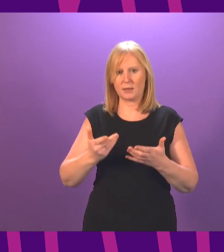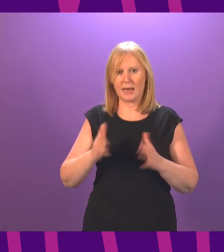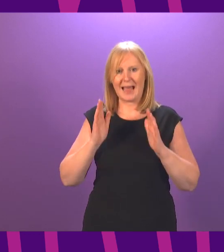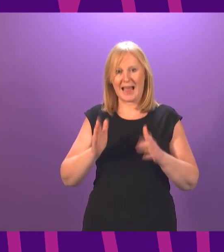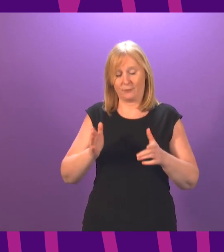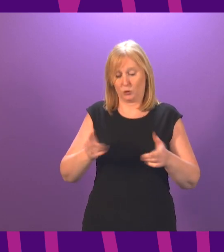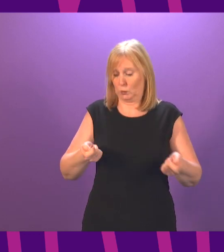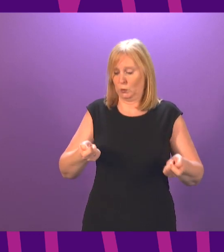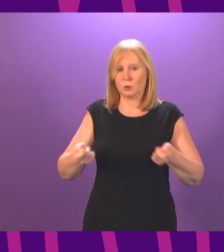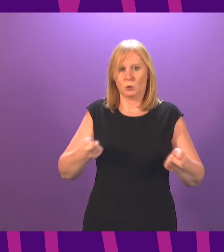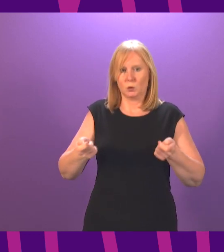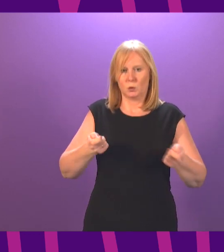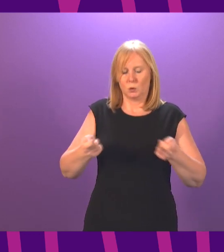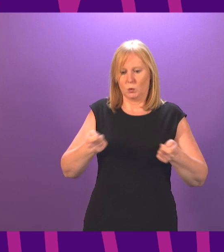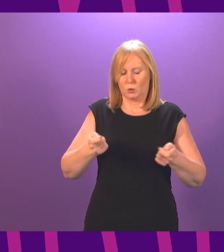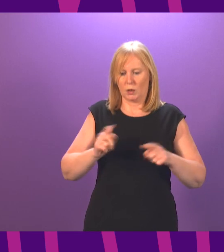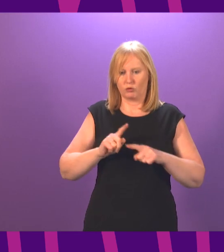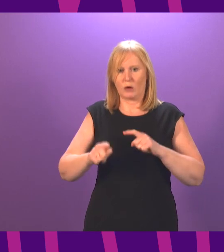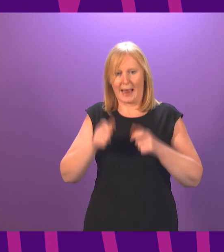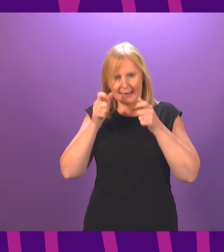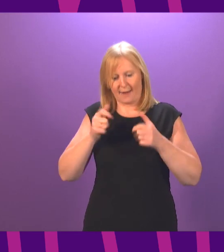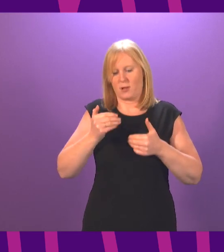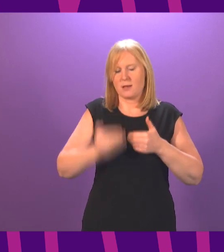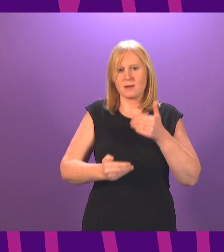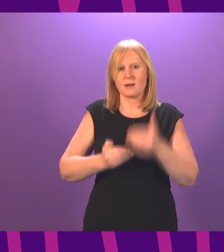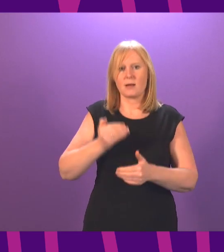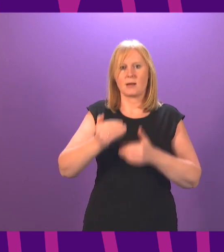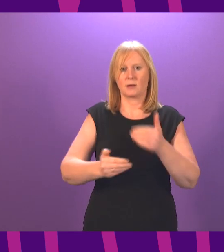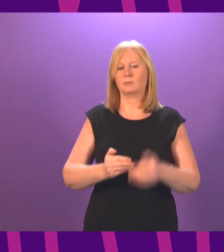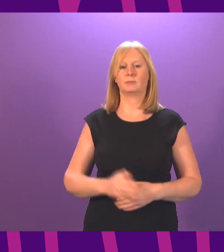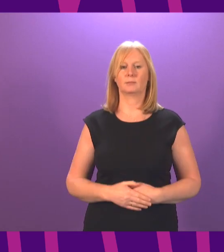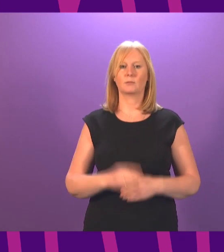is to keep steering us through the pandemic as carefully and as safely as possible.